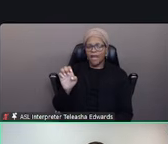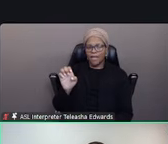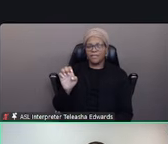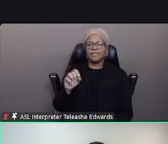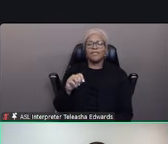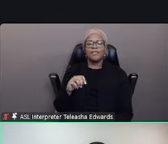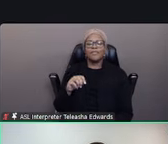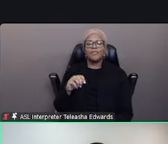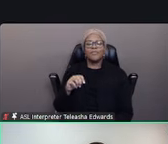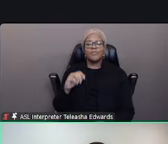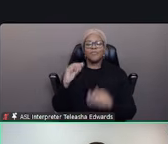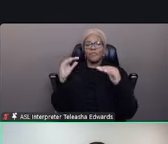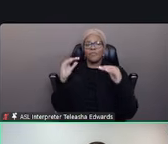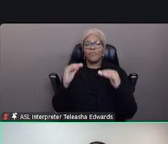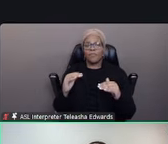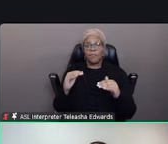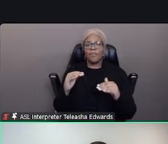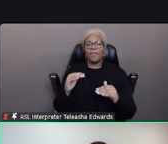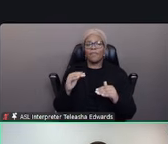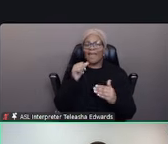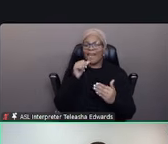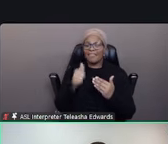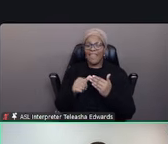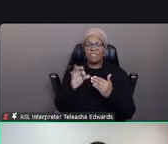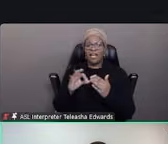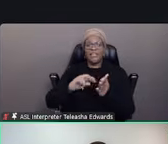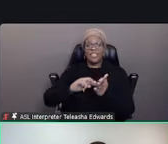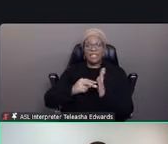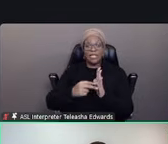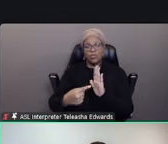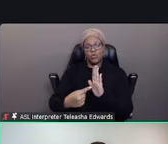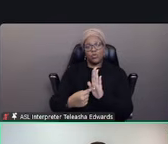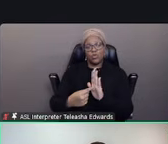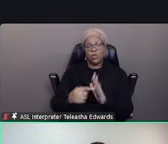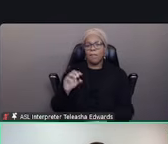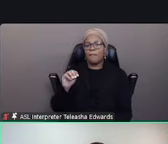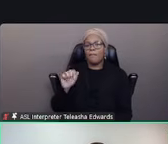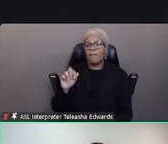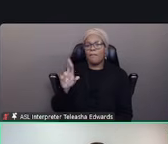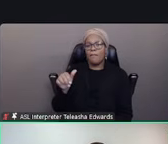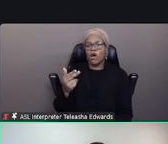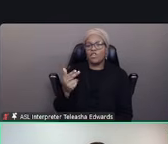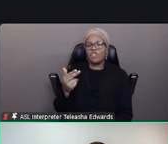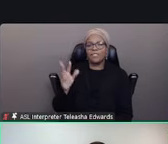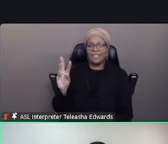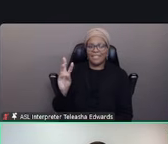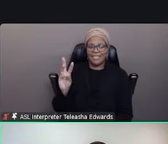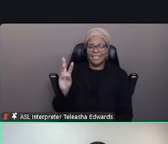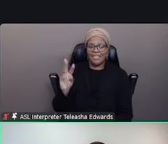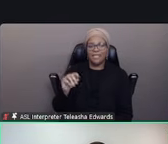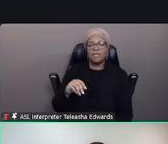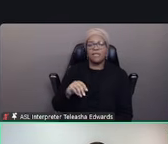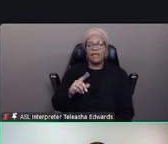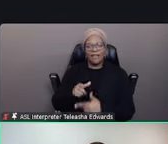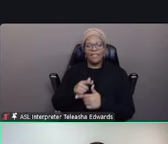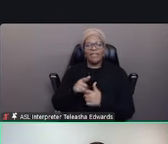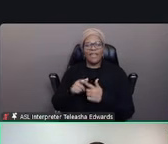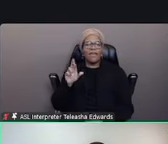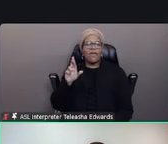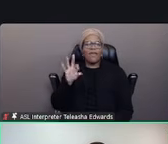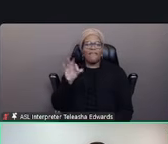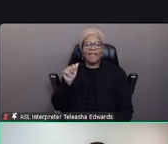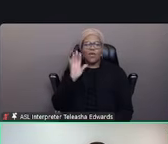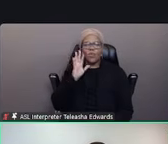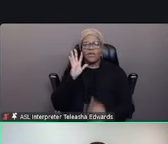um letters of intent will be due on March the 6th and the RFA will define um the expectations around